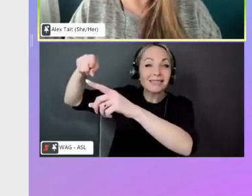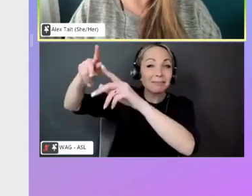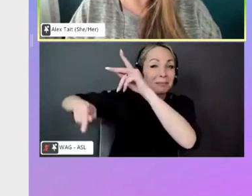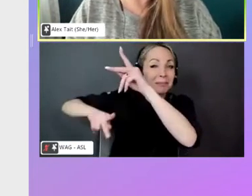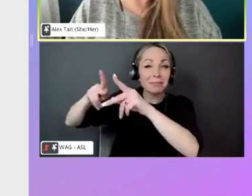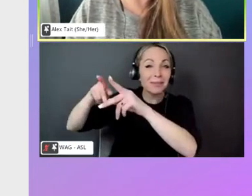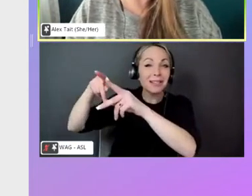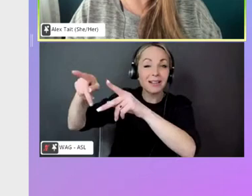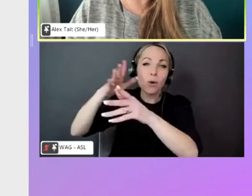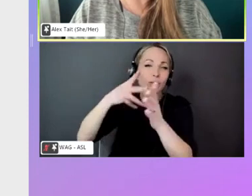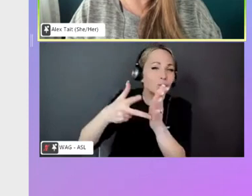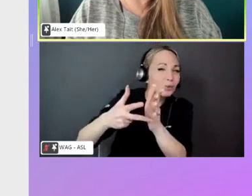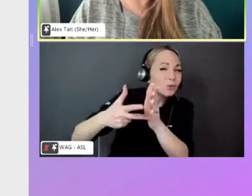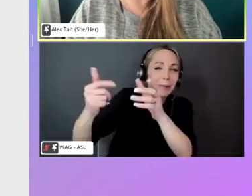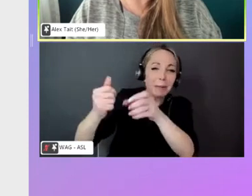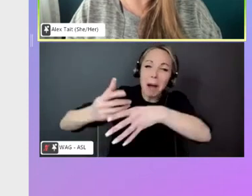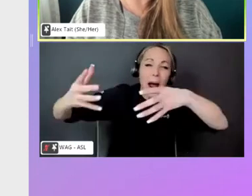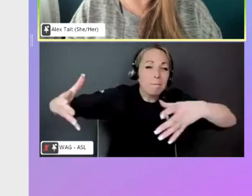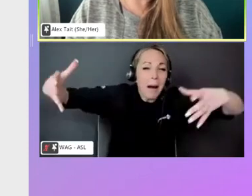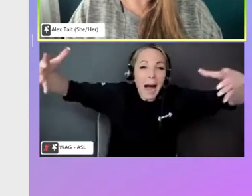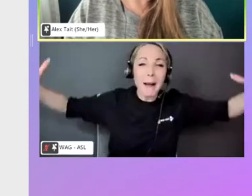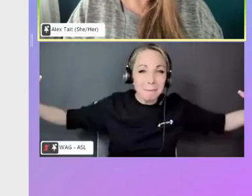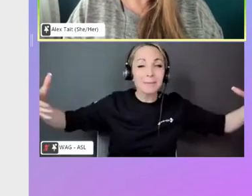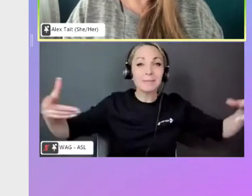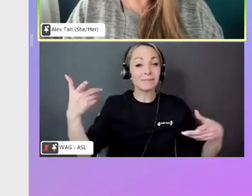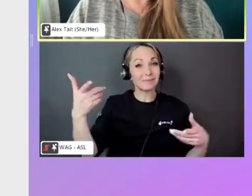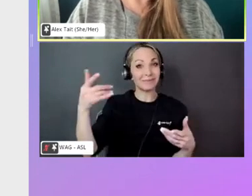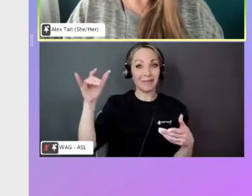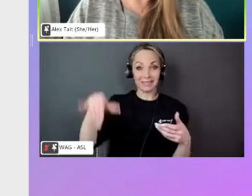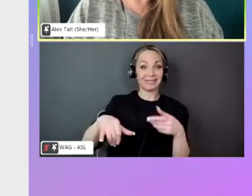I don't like that term, folks over 80 will triple by 2050